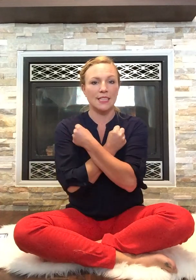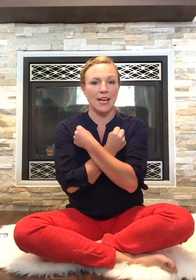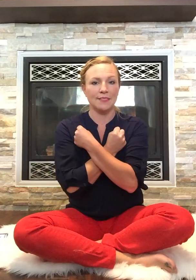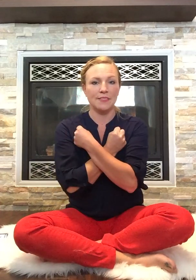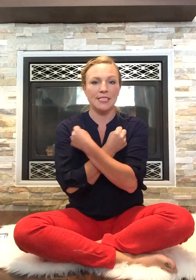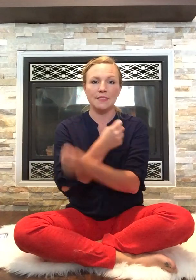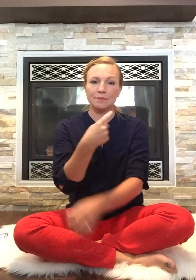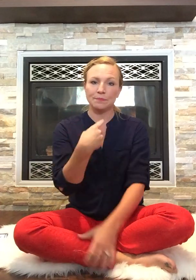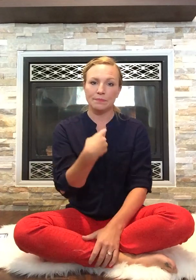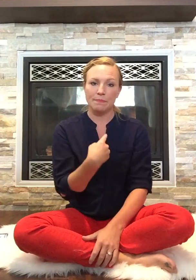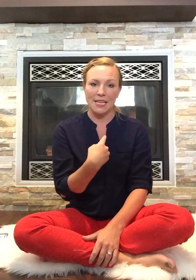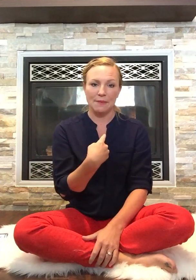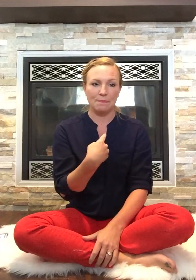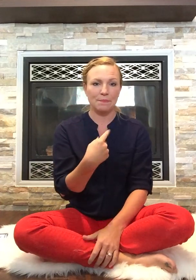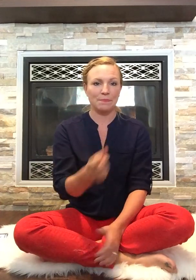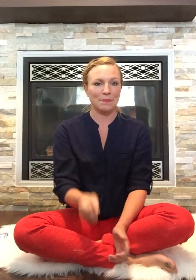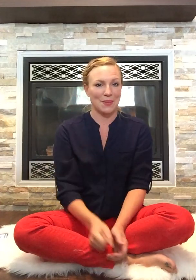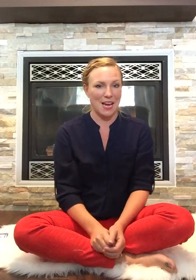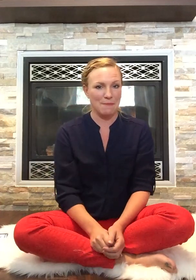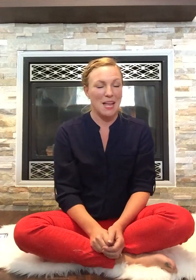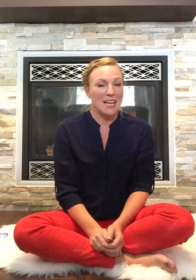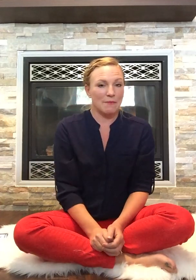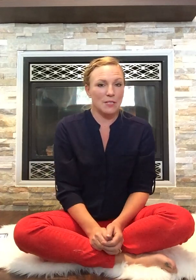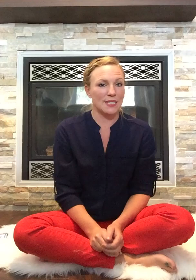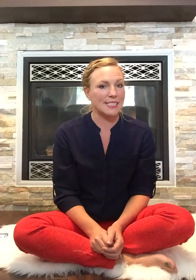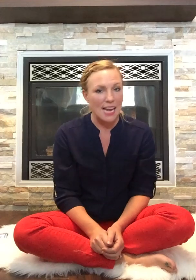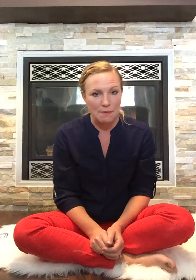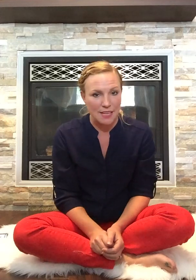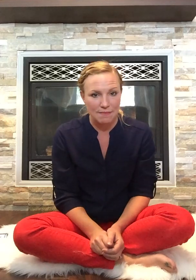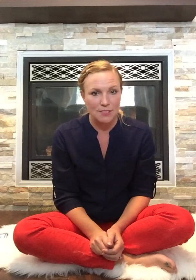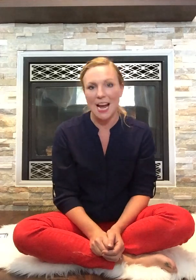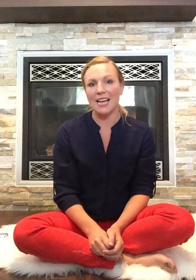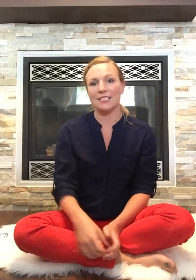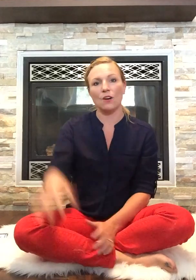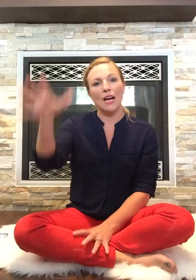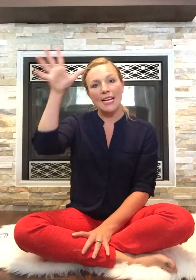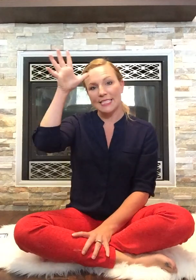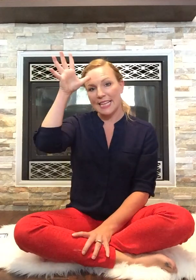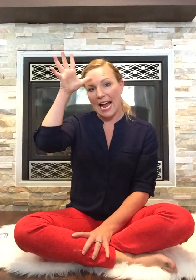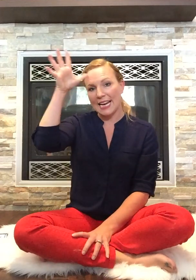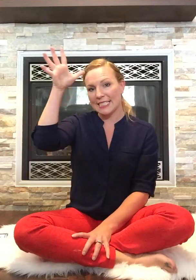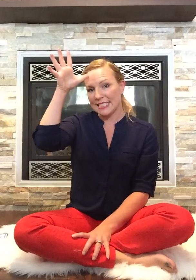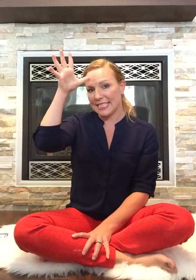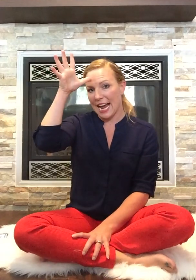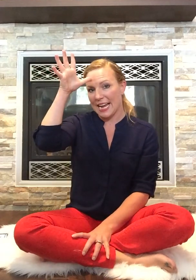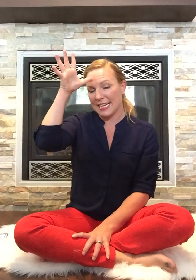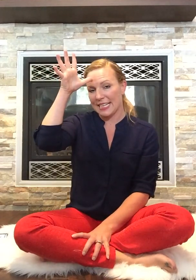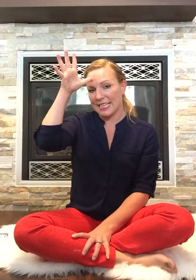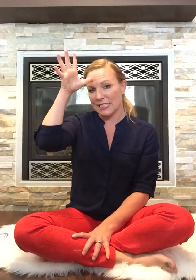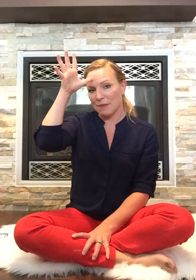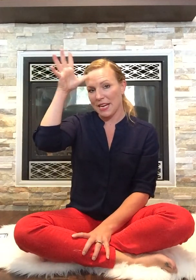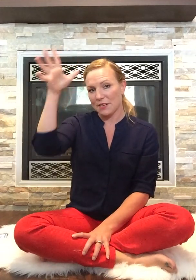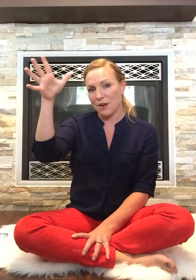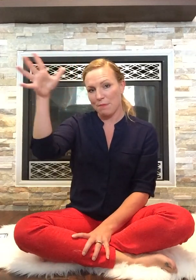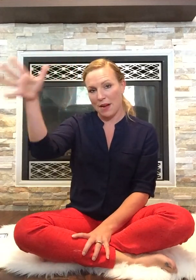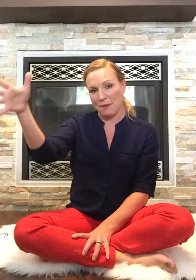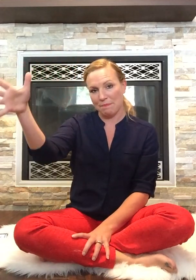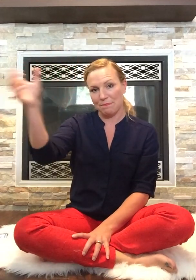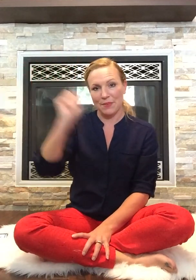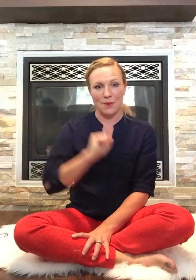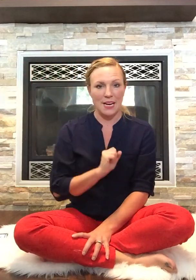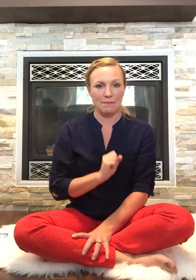LOVES ME. Okay, then we do the same thing for DAD. So, DAD has a DAD, and he's my GRANDPA. All right?